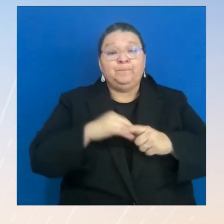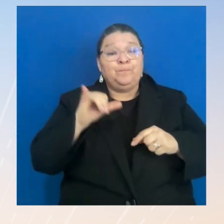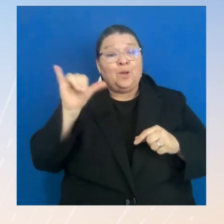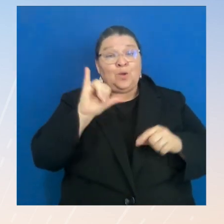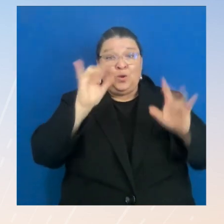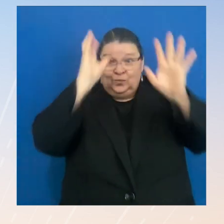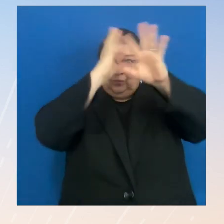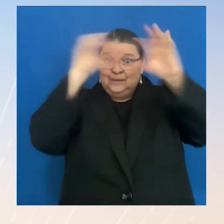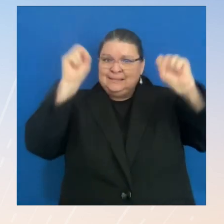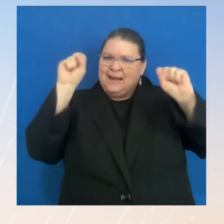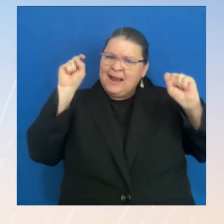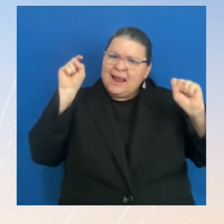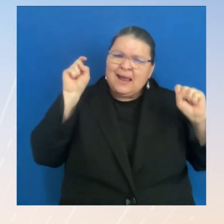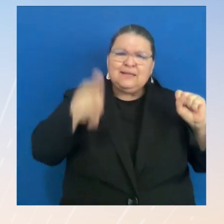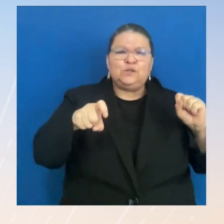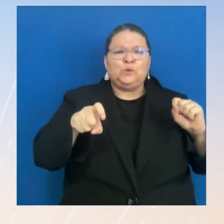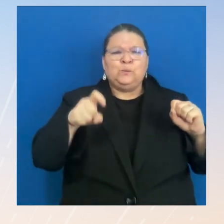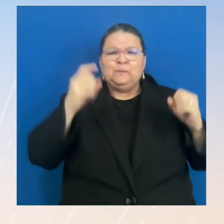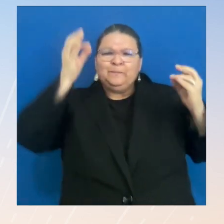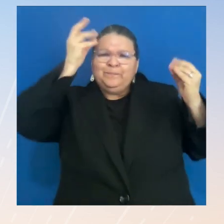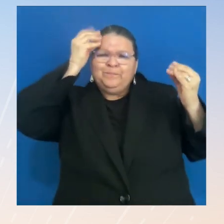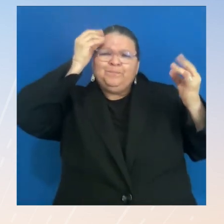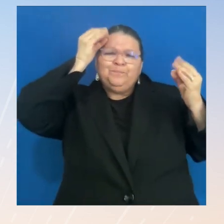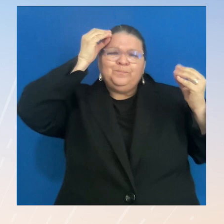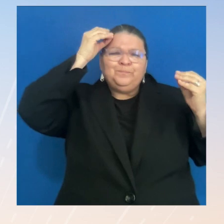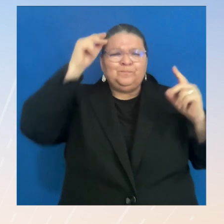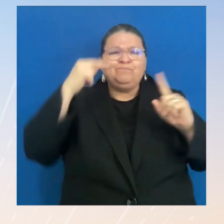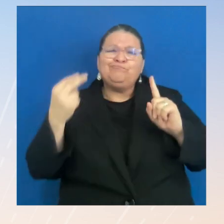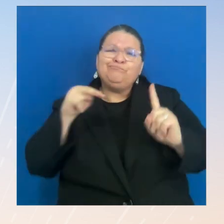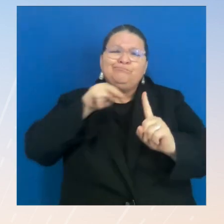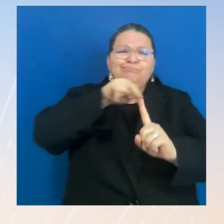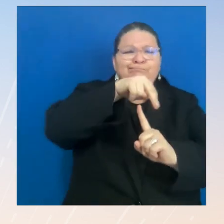of what is in our national security interests and global security interests.